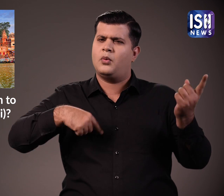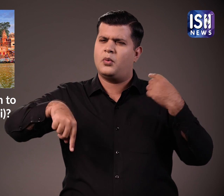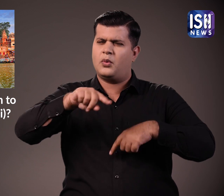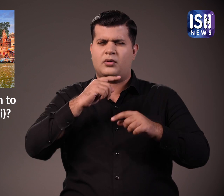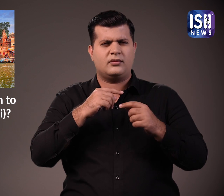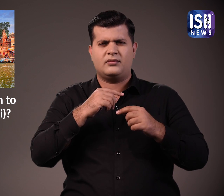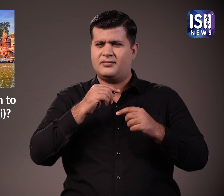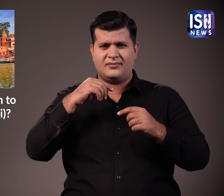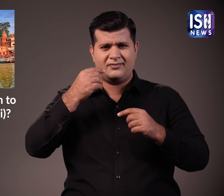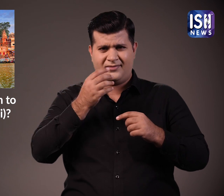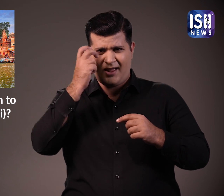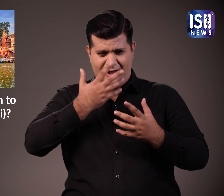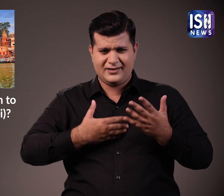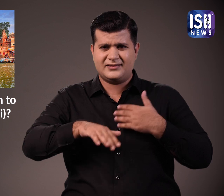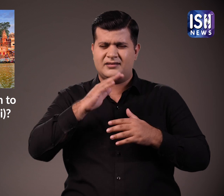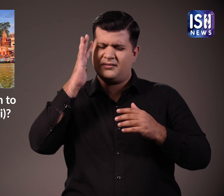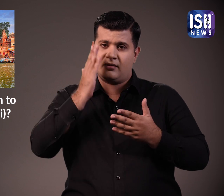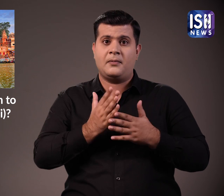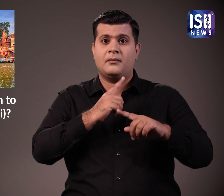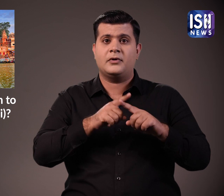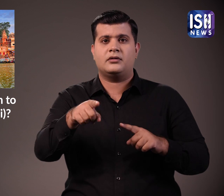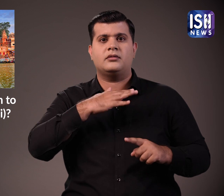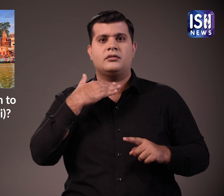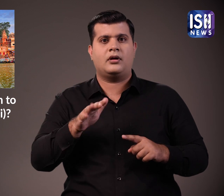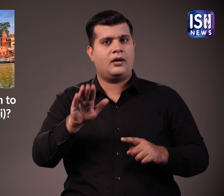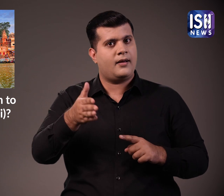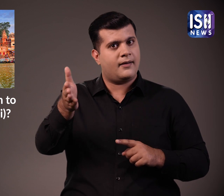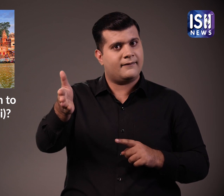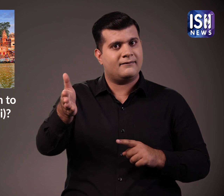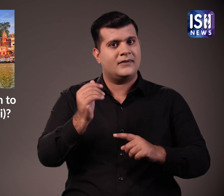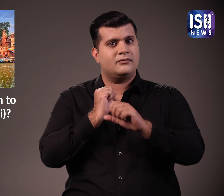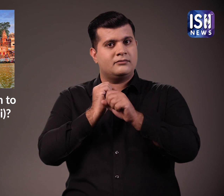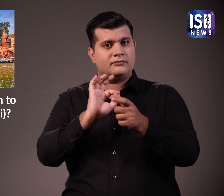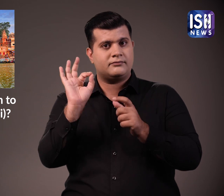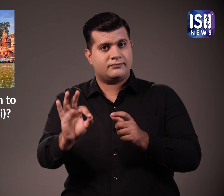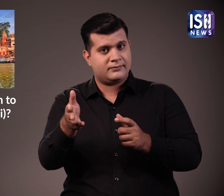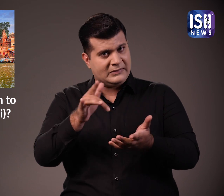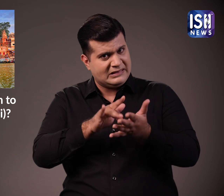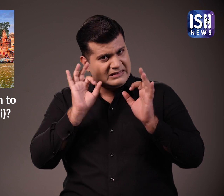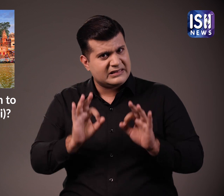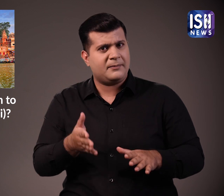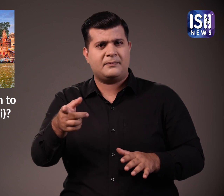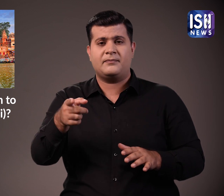The sadhus and saints believe in dying and getting cremated in Kashi.